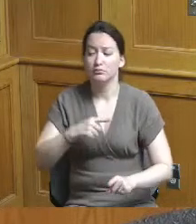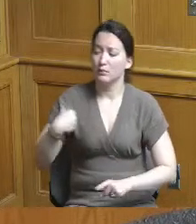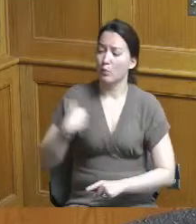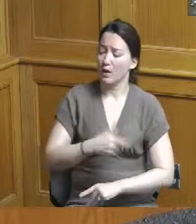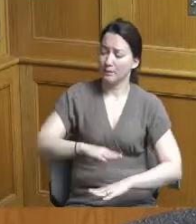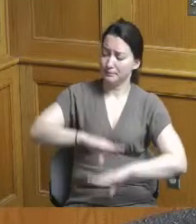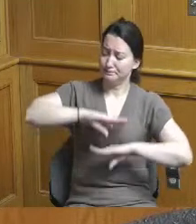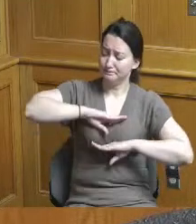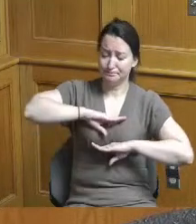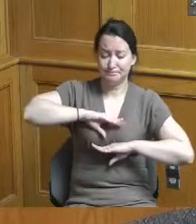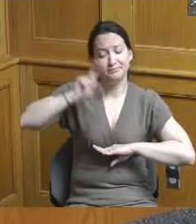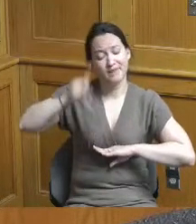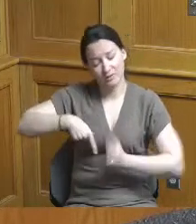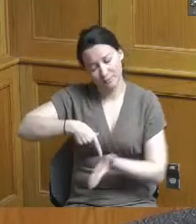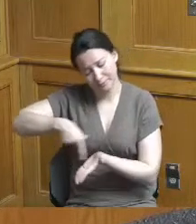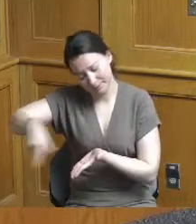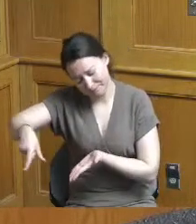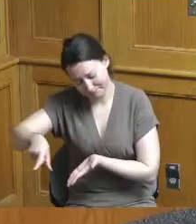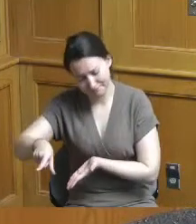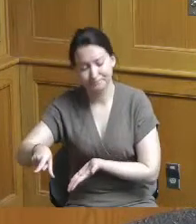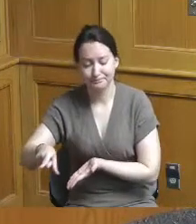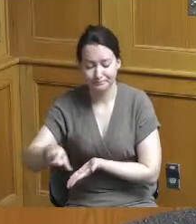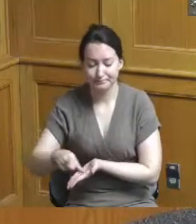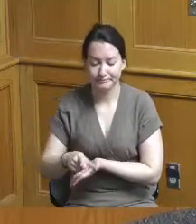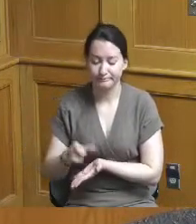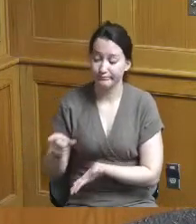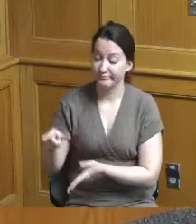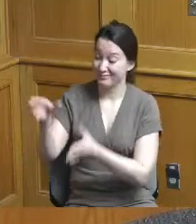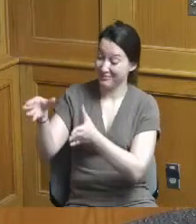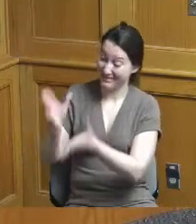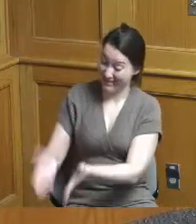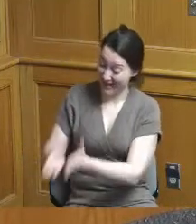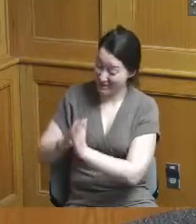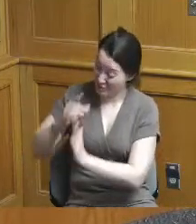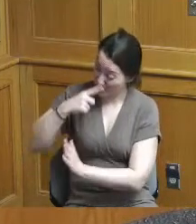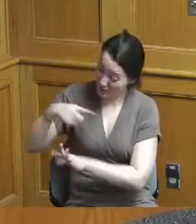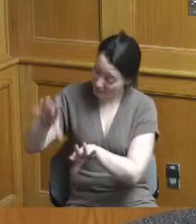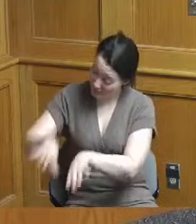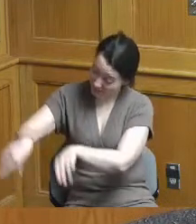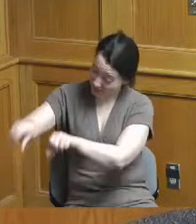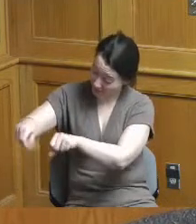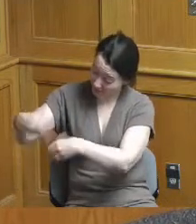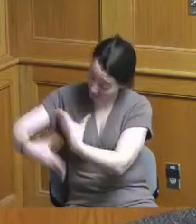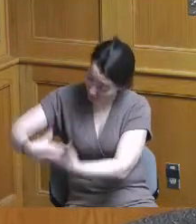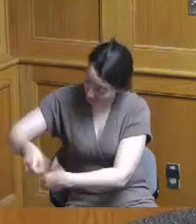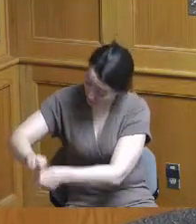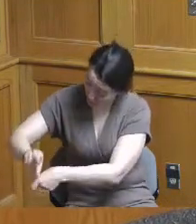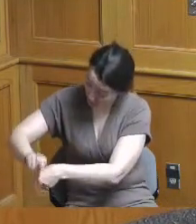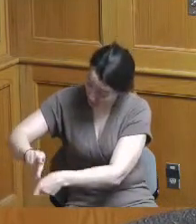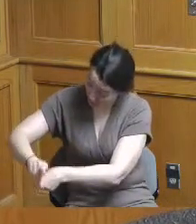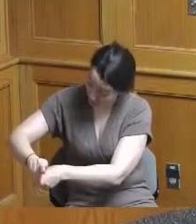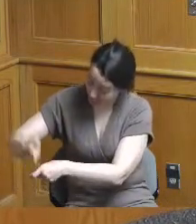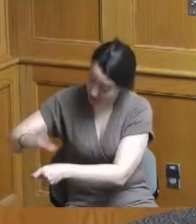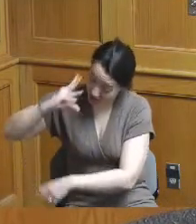obligations as it relates to who we ask to do the work for us who has the most experience